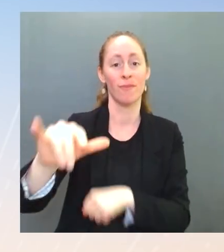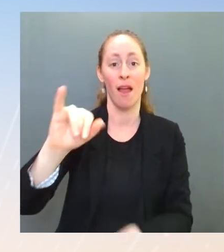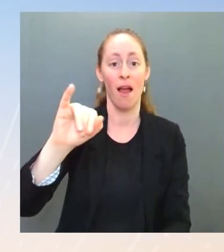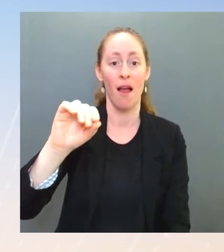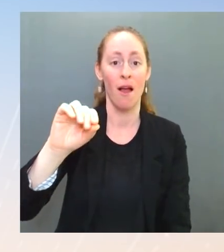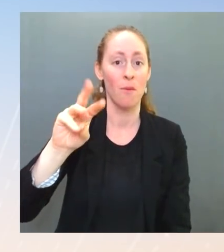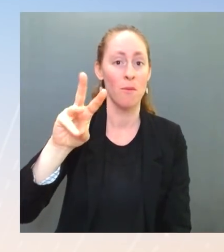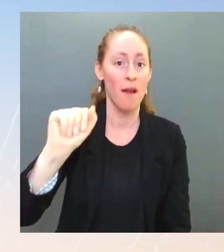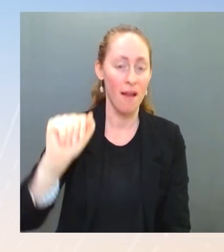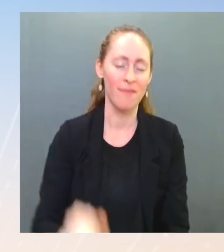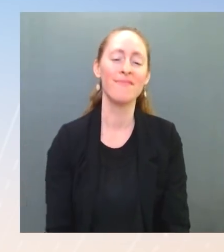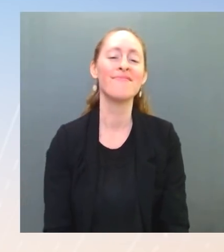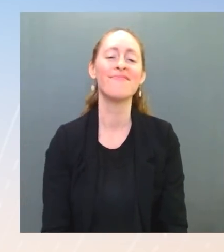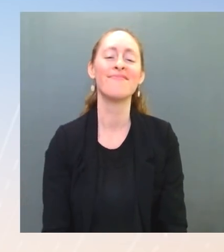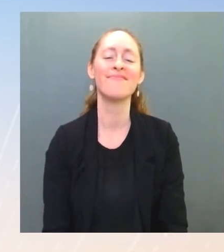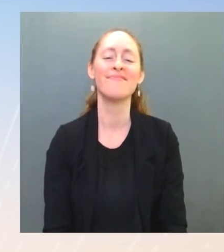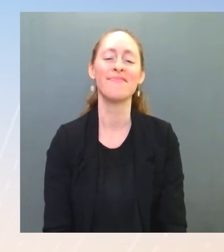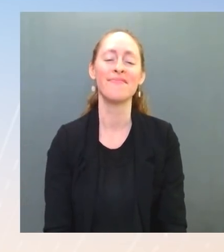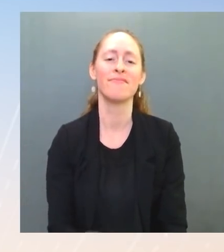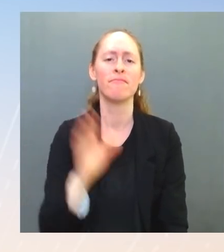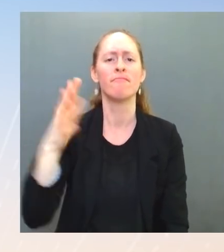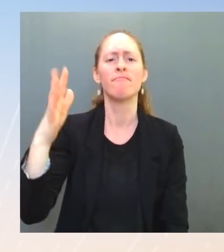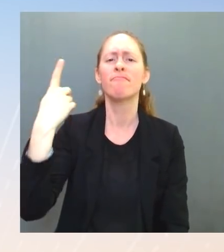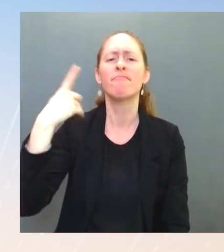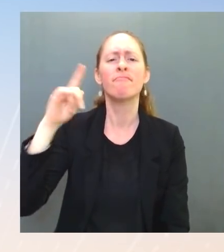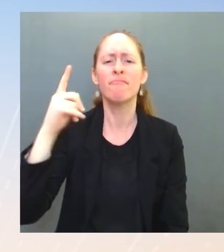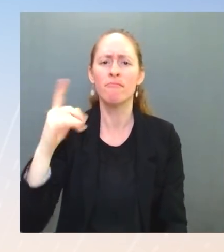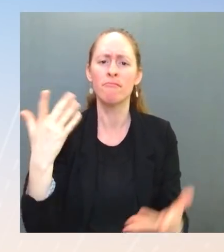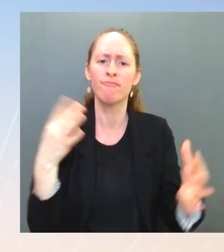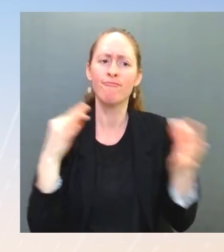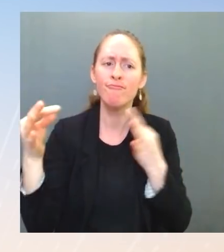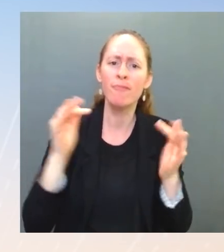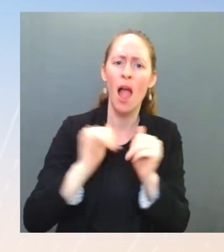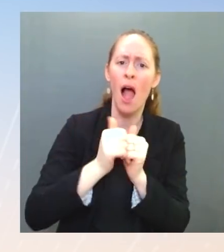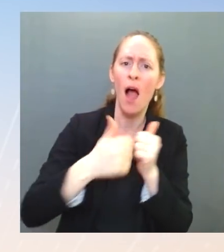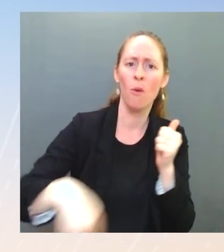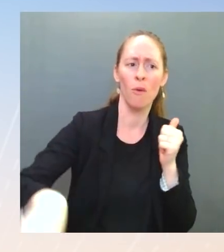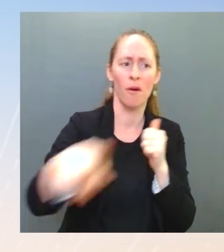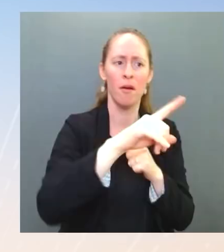There President Biden will make an announcement on actions to reduce the impact of Putin's price hike